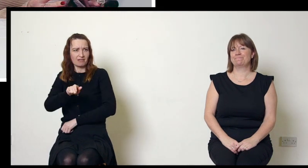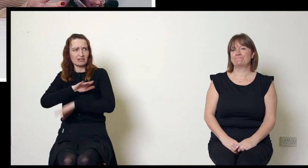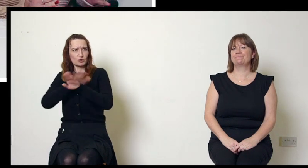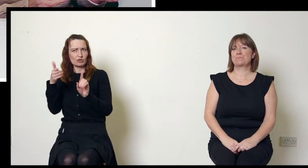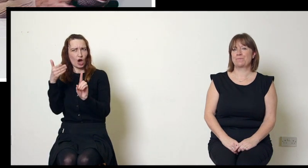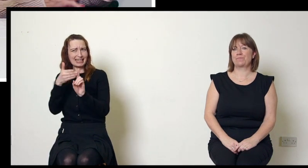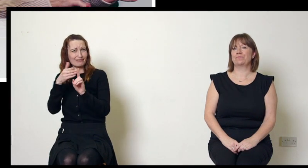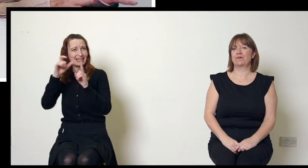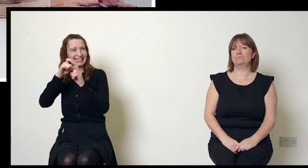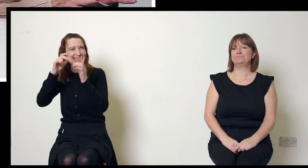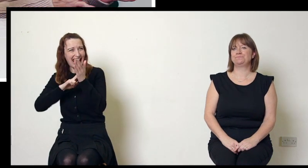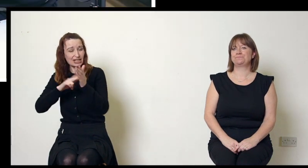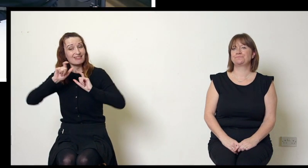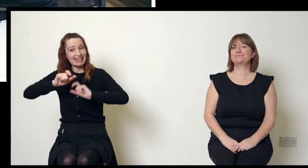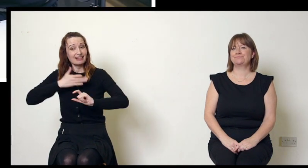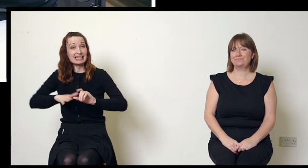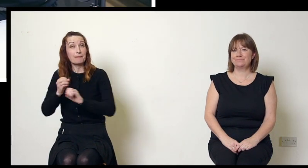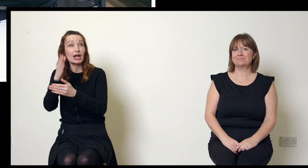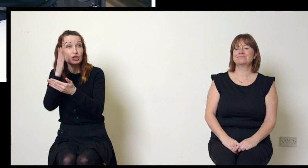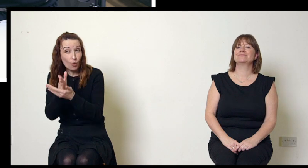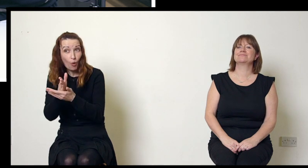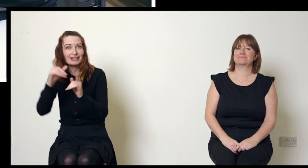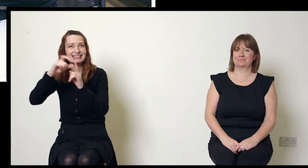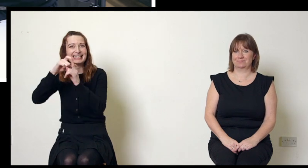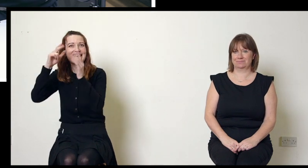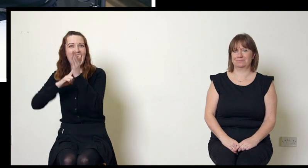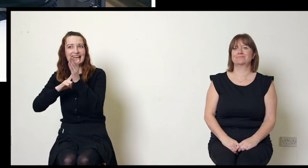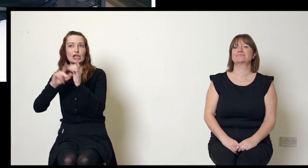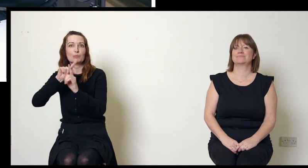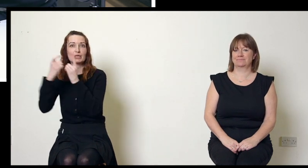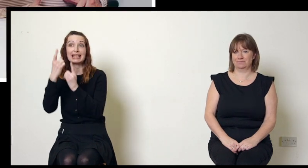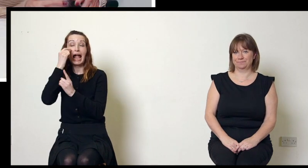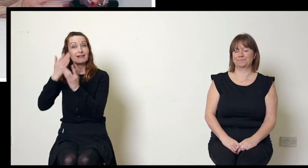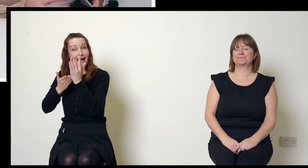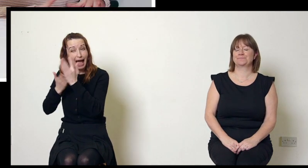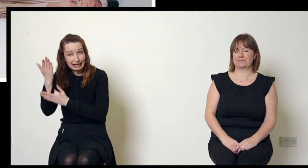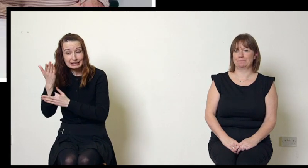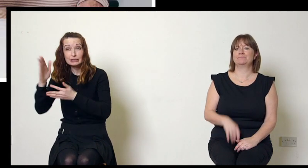to DDN people and their families and still be able to come and enjoy that. creative space, right?